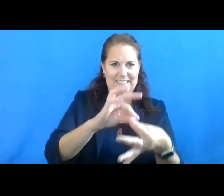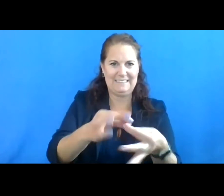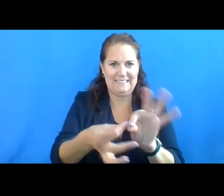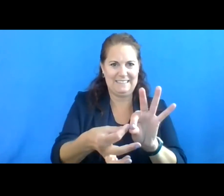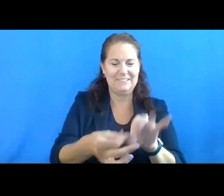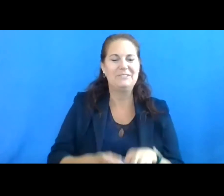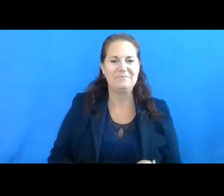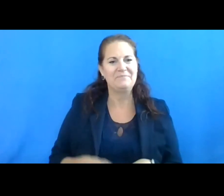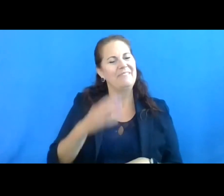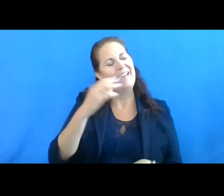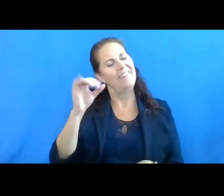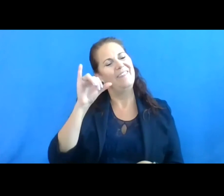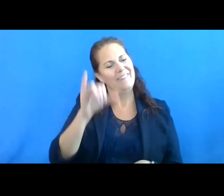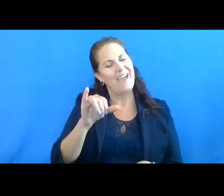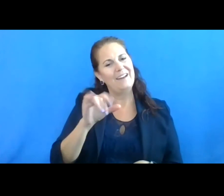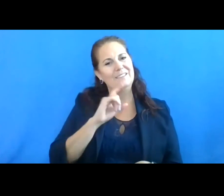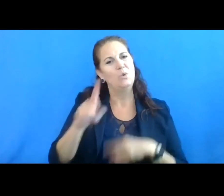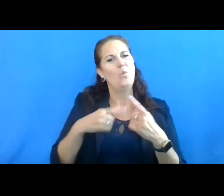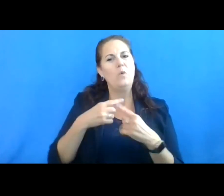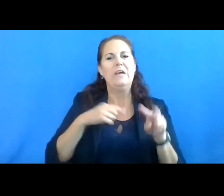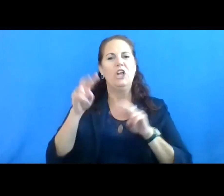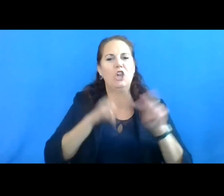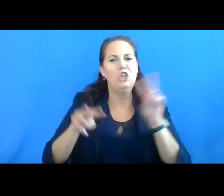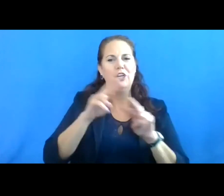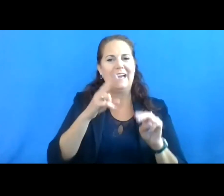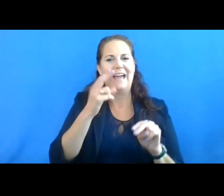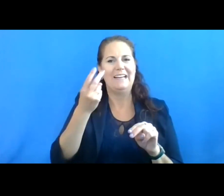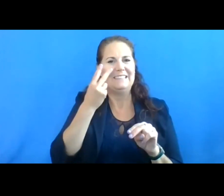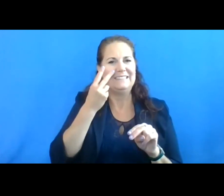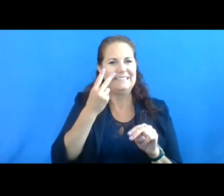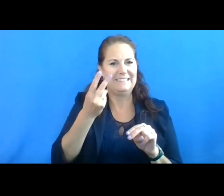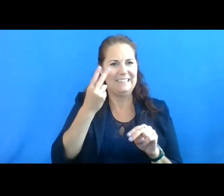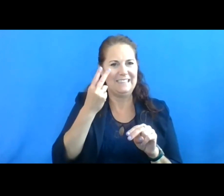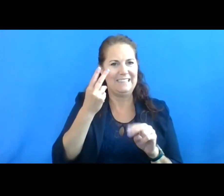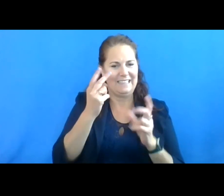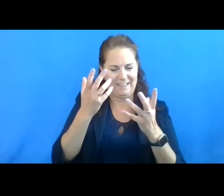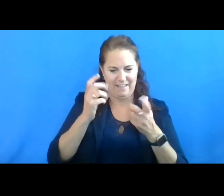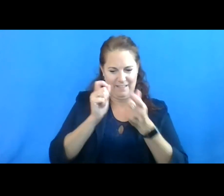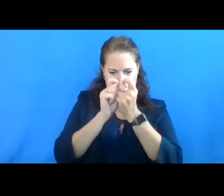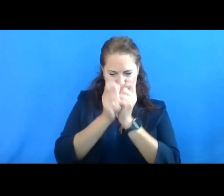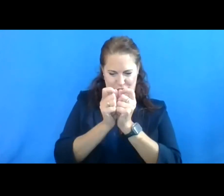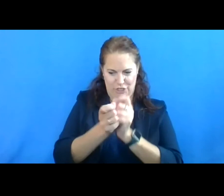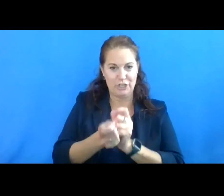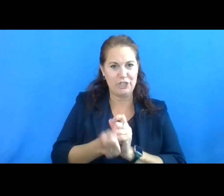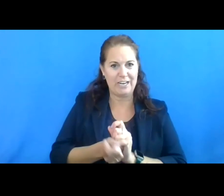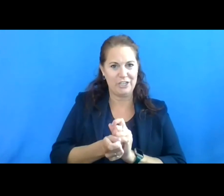And that is, when we look and we see that the brain changes, that we perceive threat